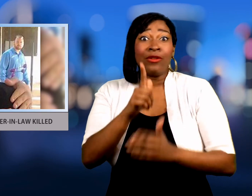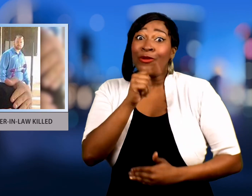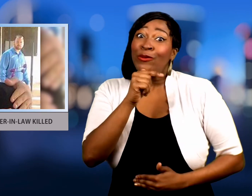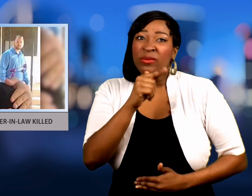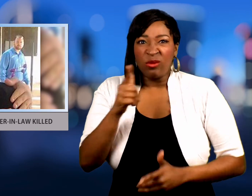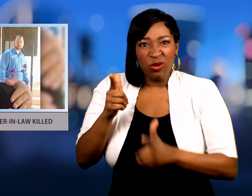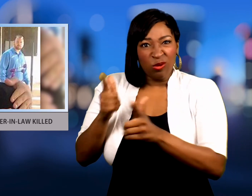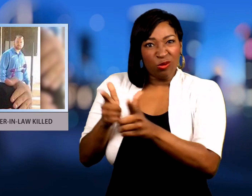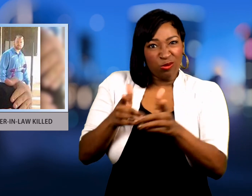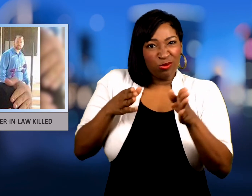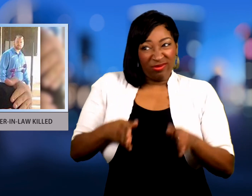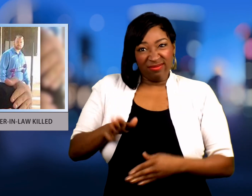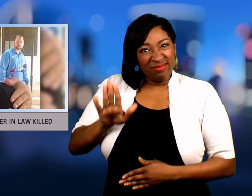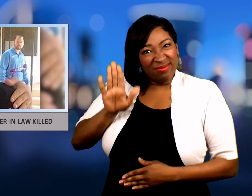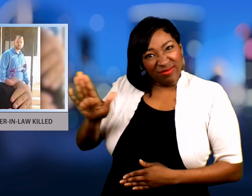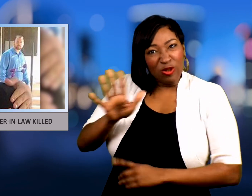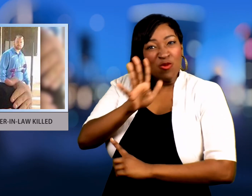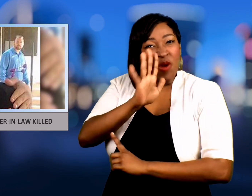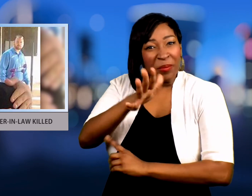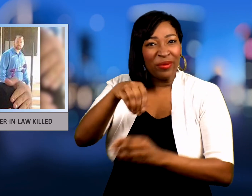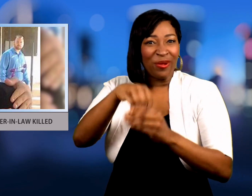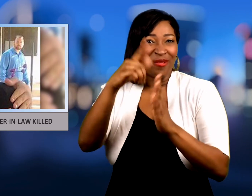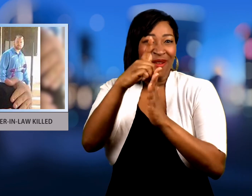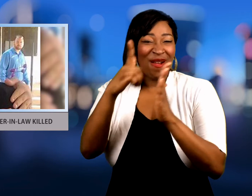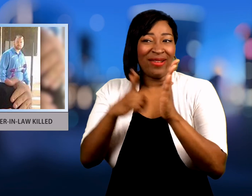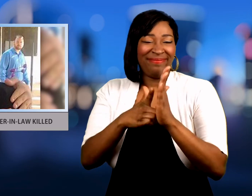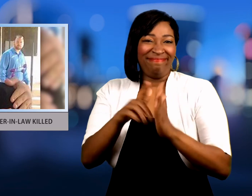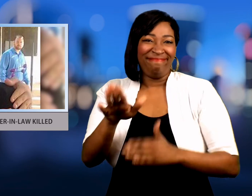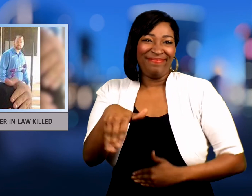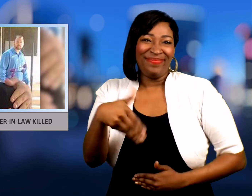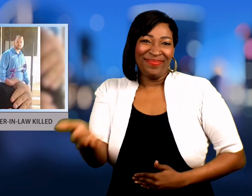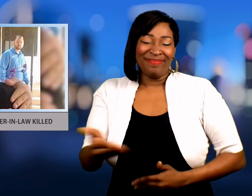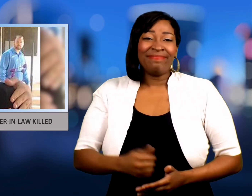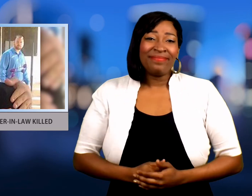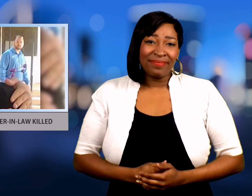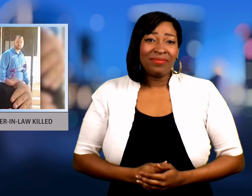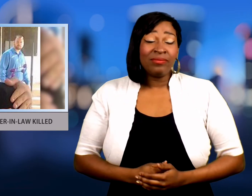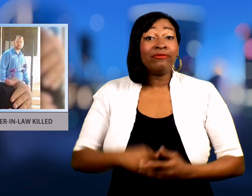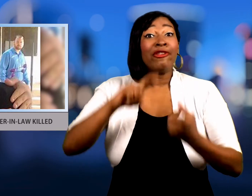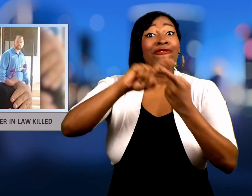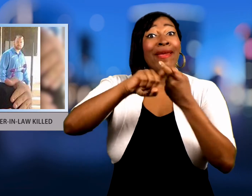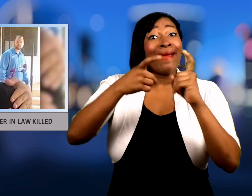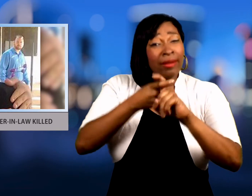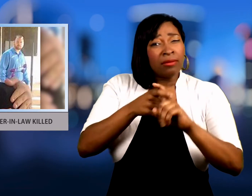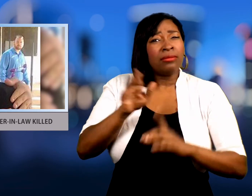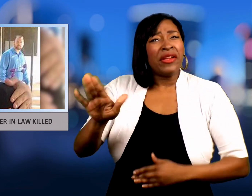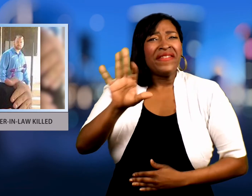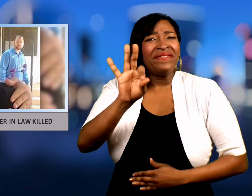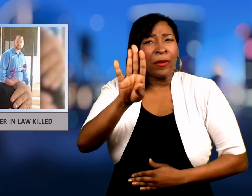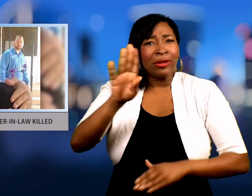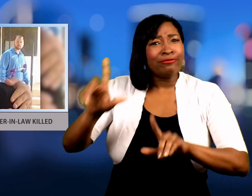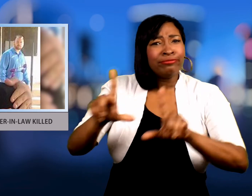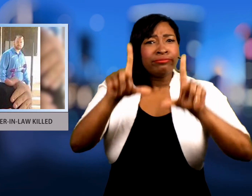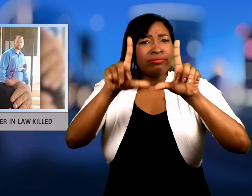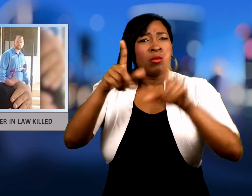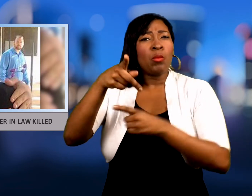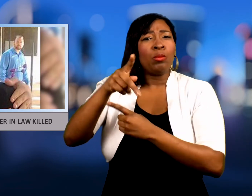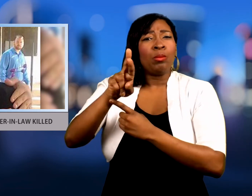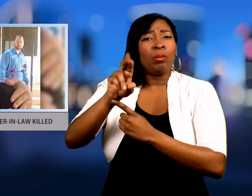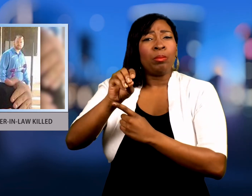of the shooter. According to friends and her Facebook profile,